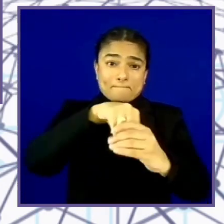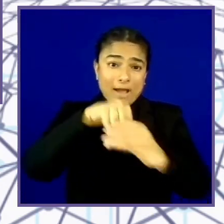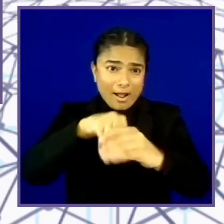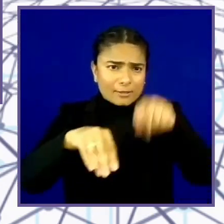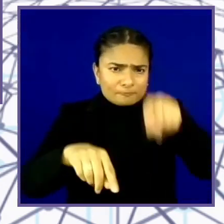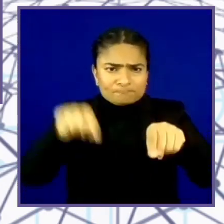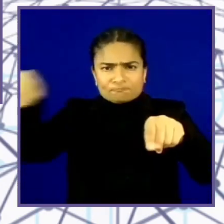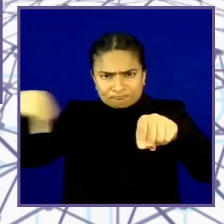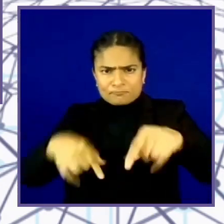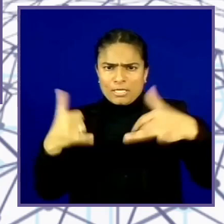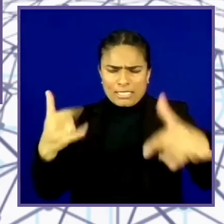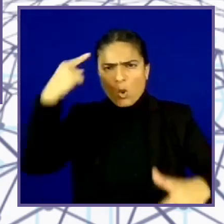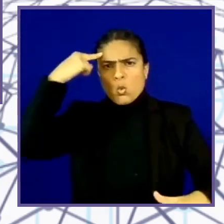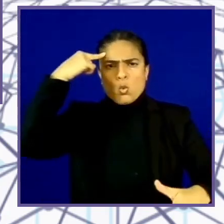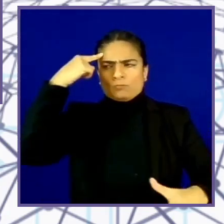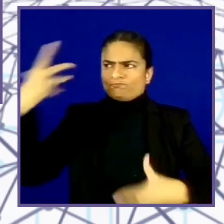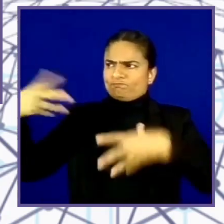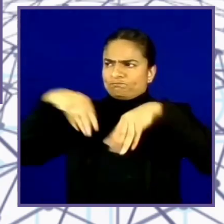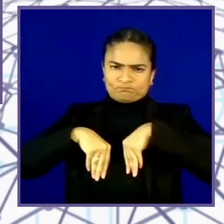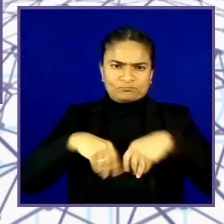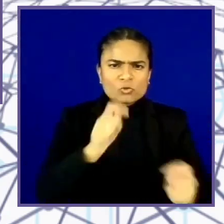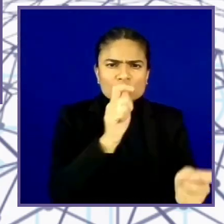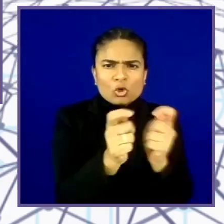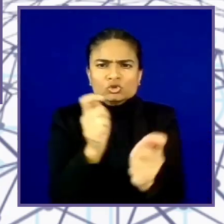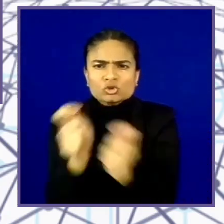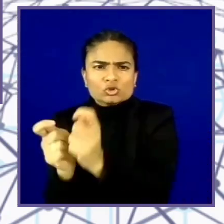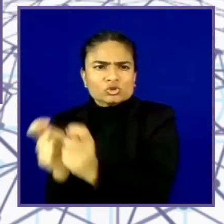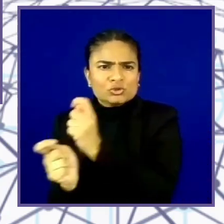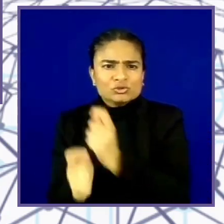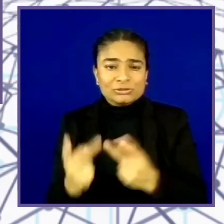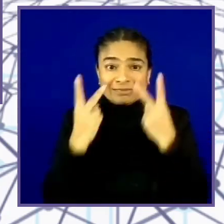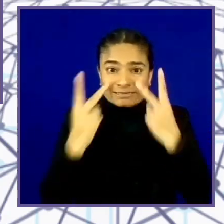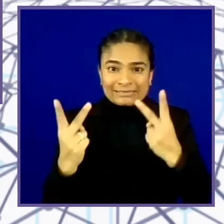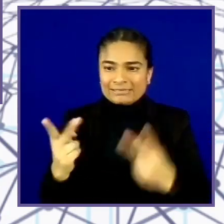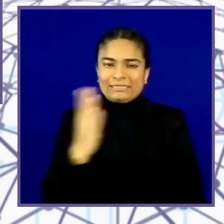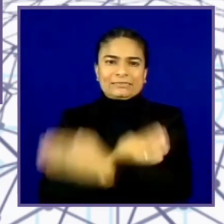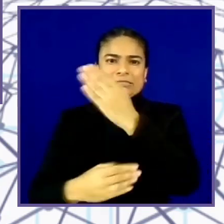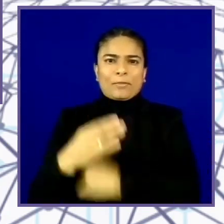European Accessibility Act that's taking place and taking flight across Europe.